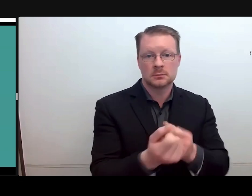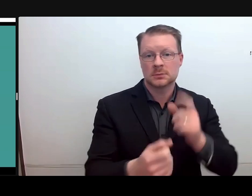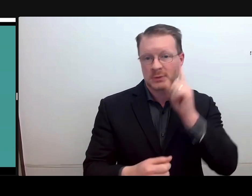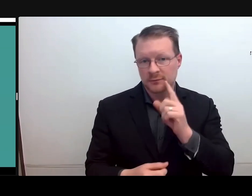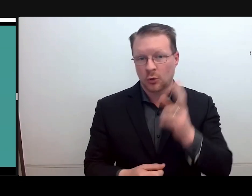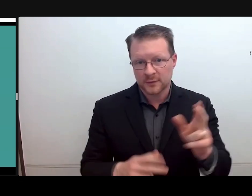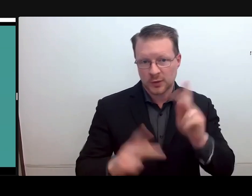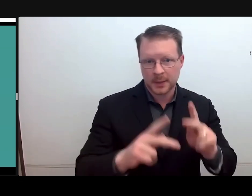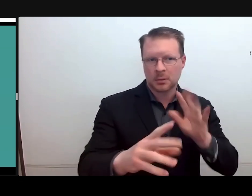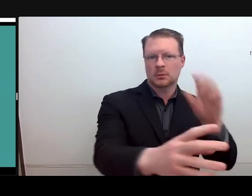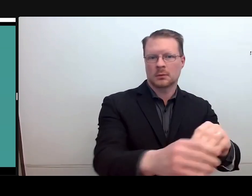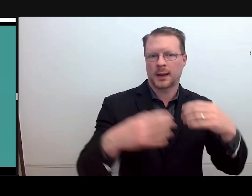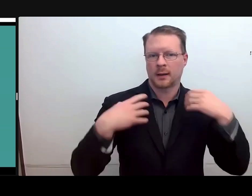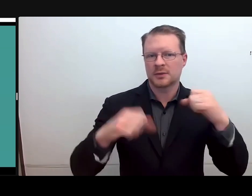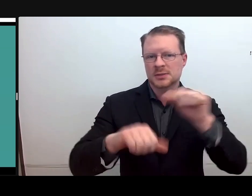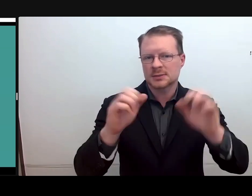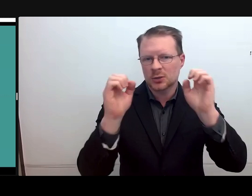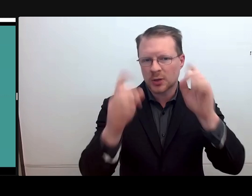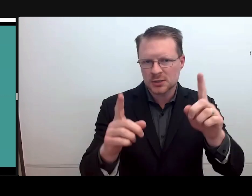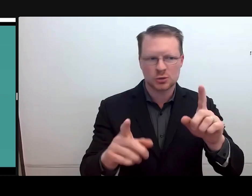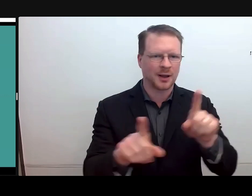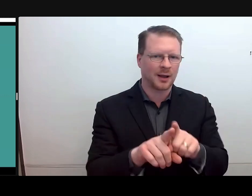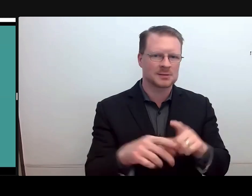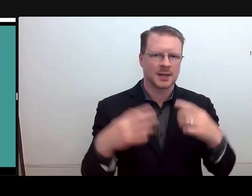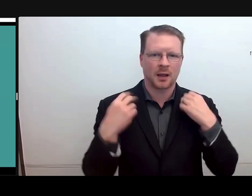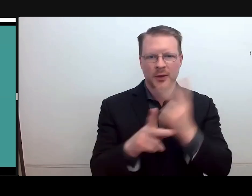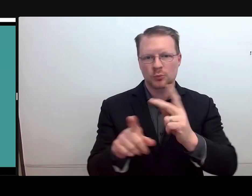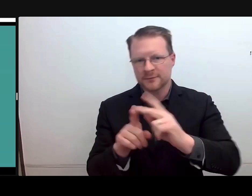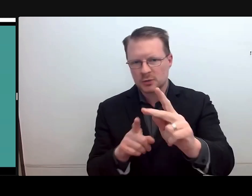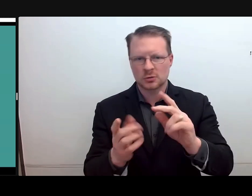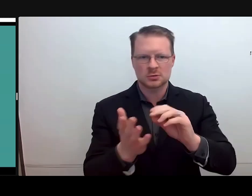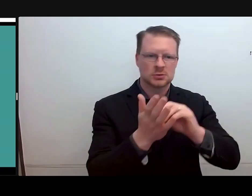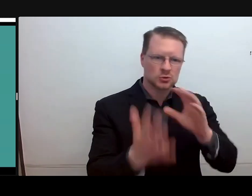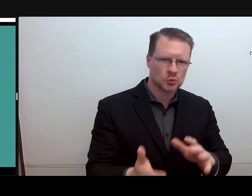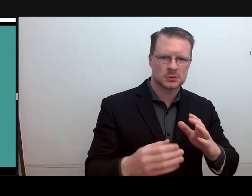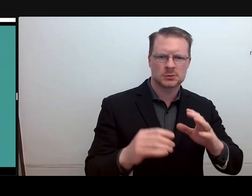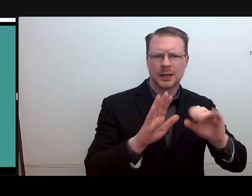I have strong interests in supporting deaf and hard-of-hearing folks through health science